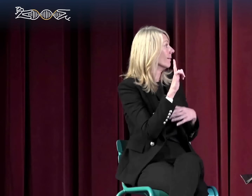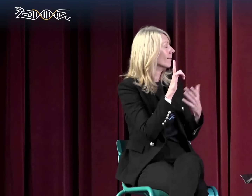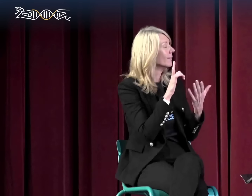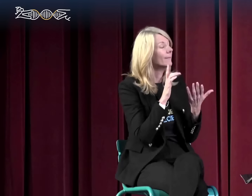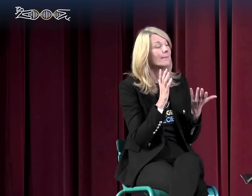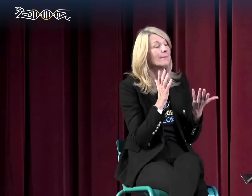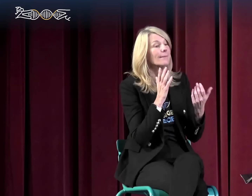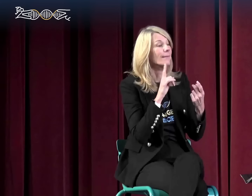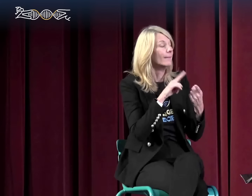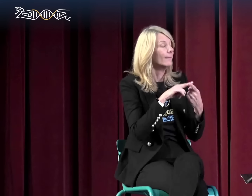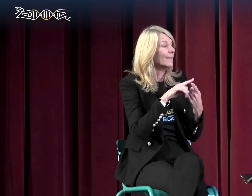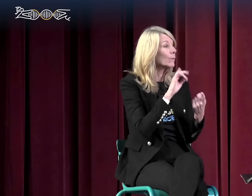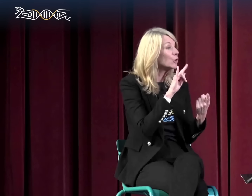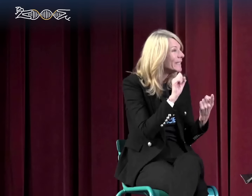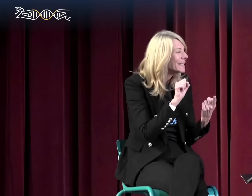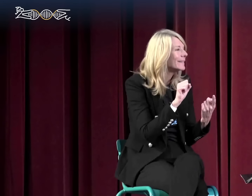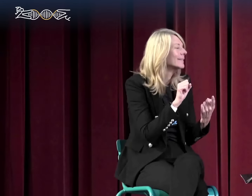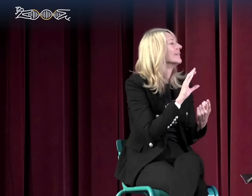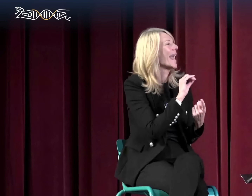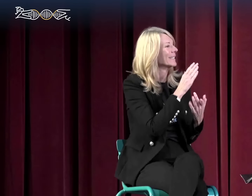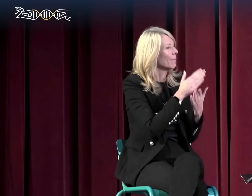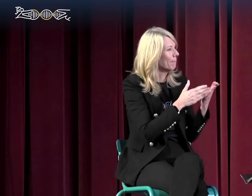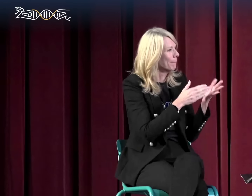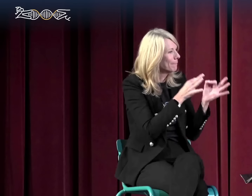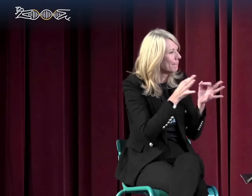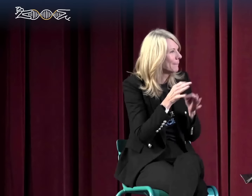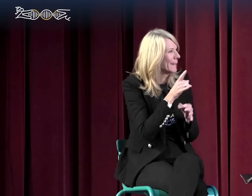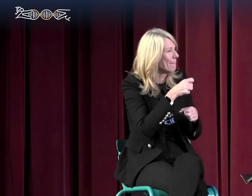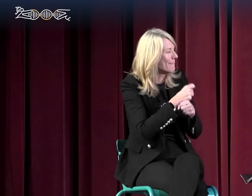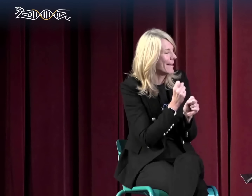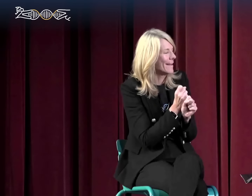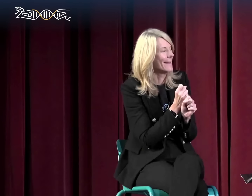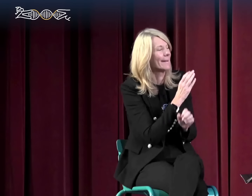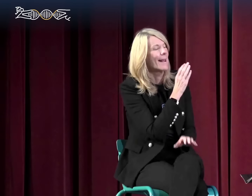You were talking about eugenics decisions that AG Bell had made.